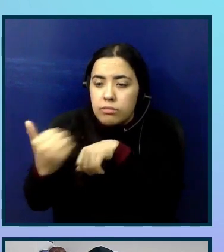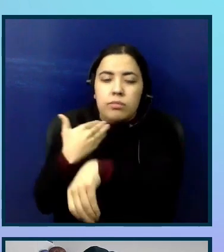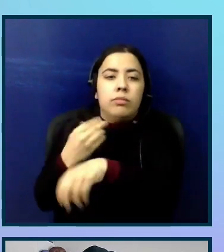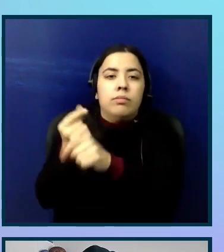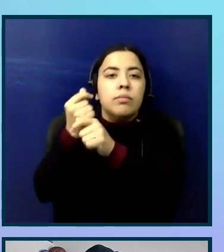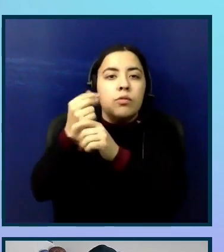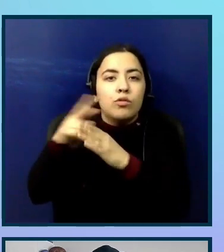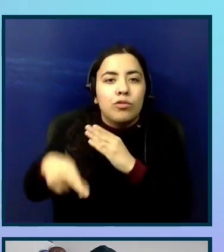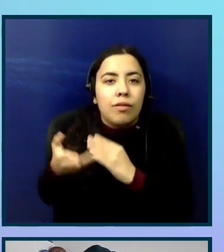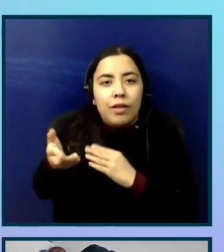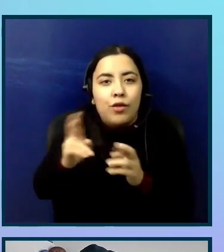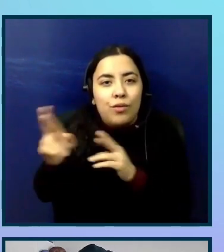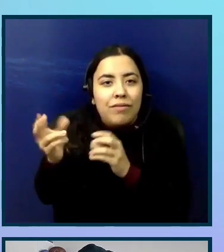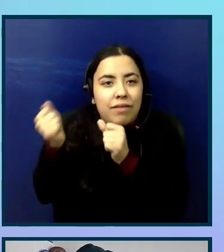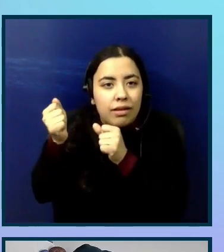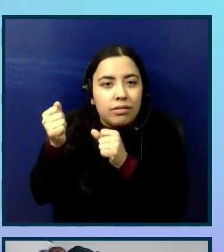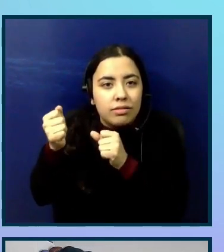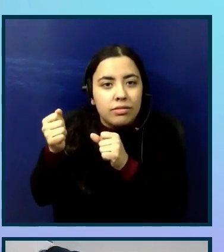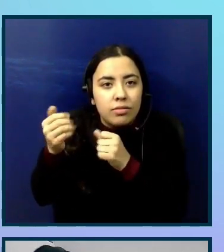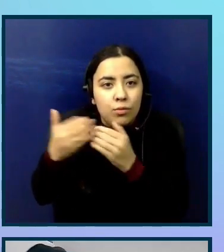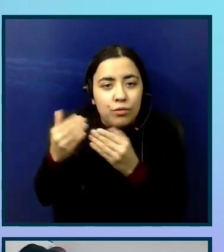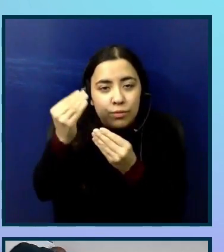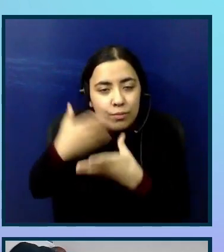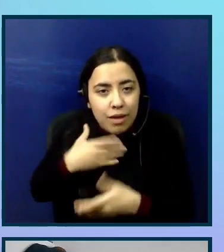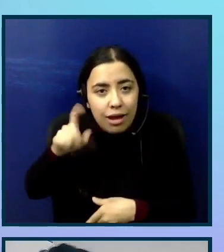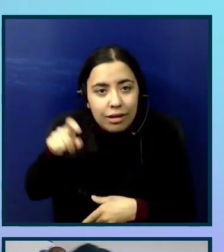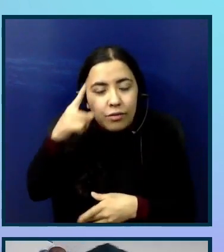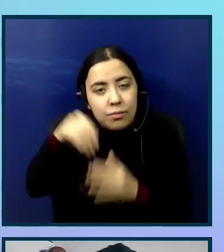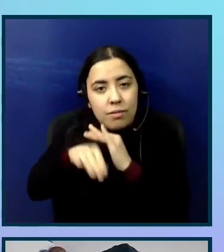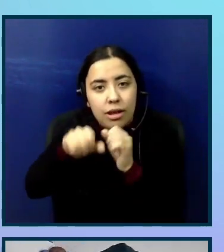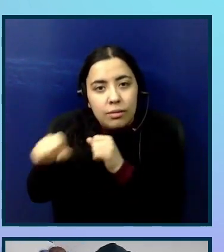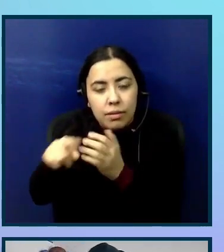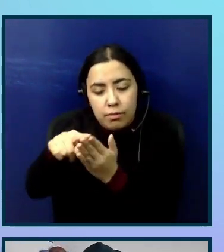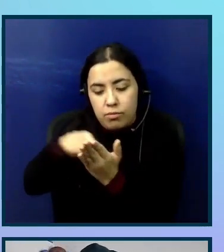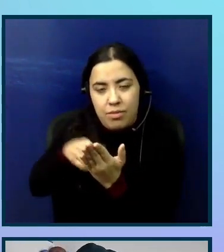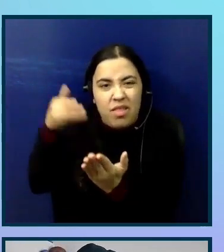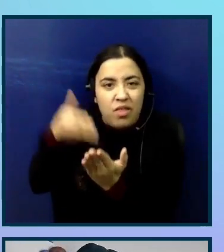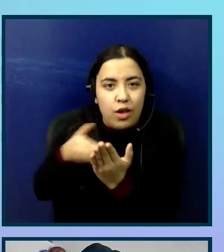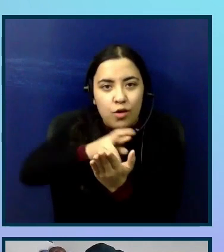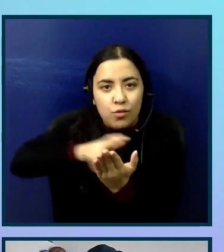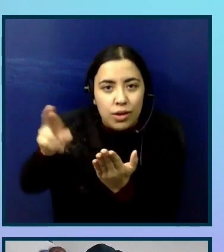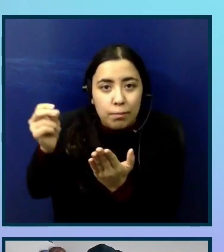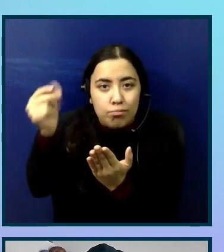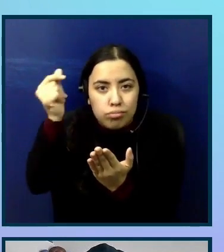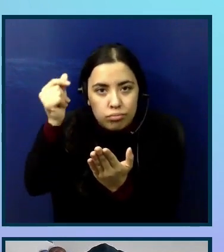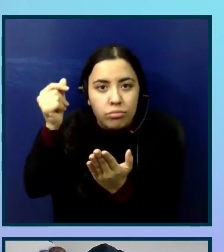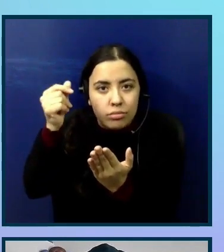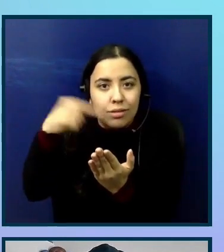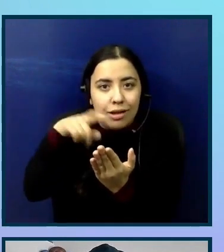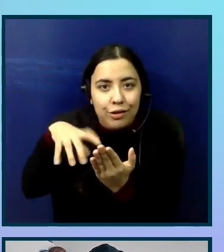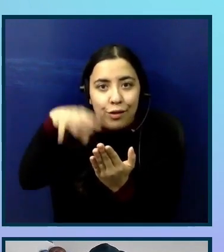I'm getting the results back, I can get what I need from accessibility side things and boom, I'm getting the actual data I need to learn.